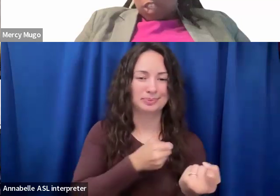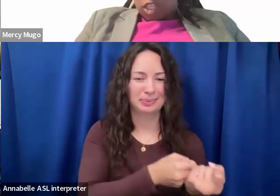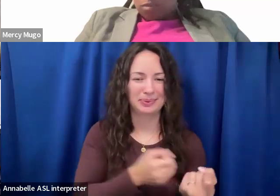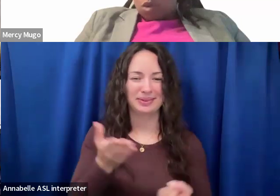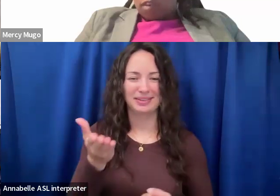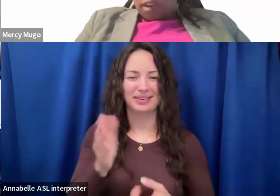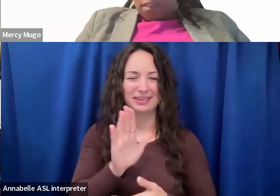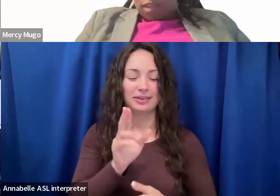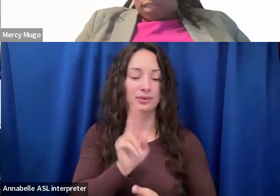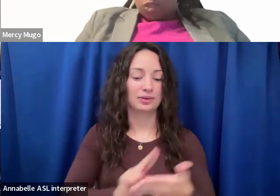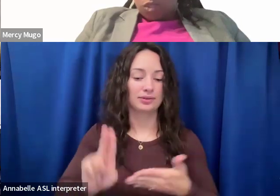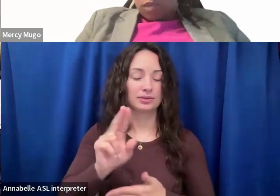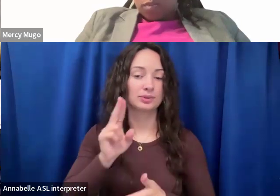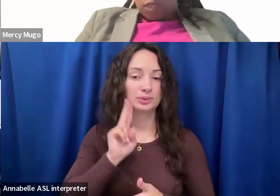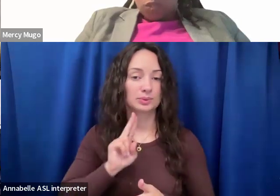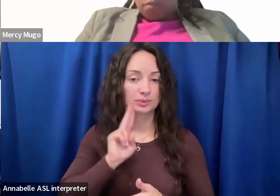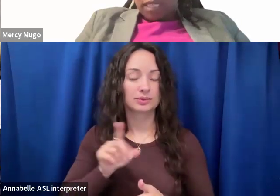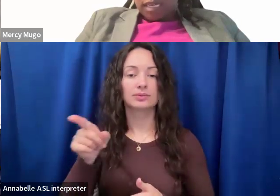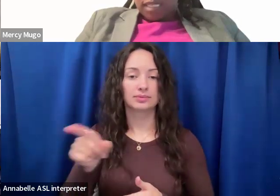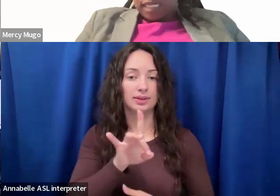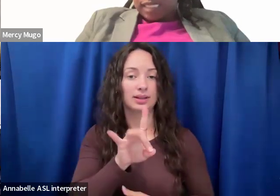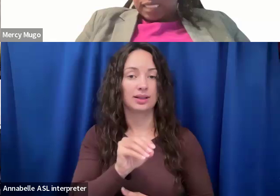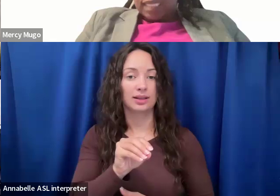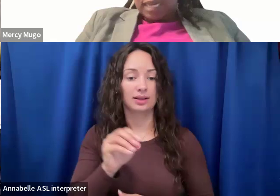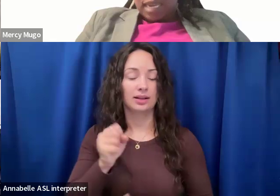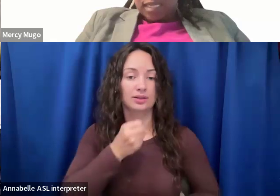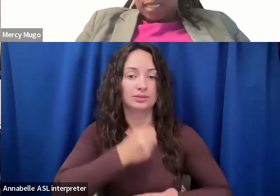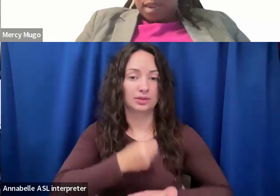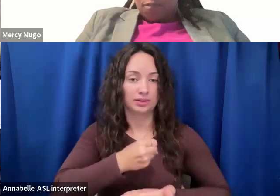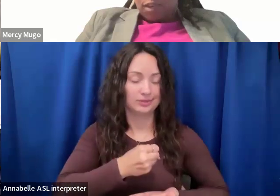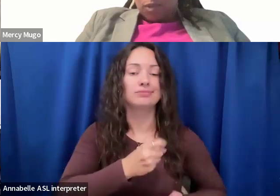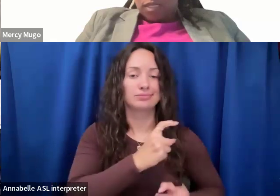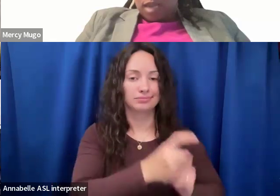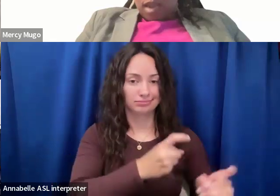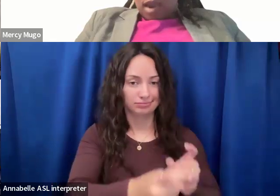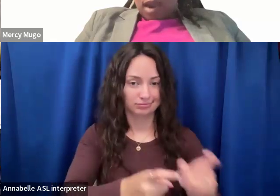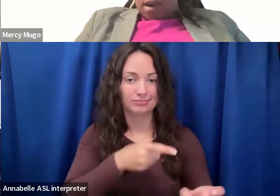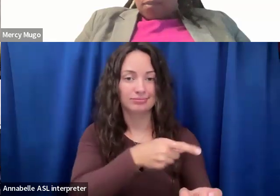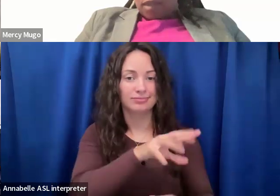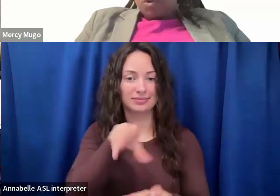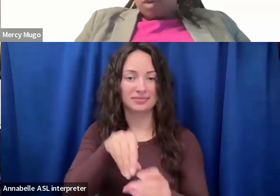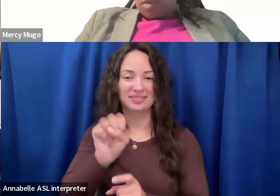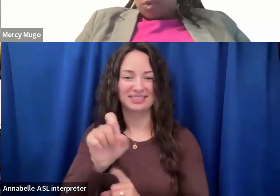scholarships over five years to students pursuing bachelors degrees in STEM fields. The program